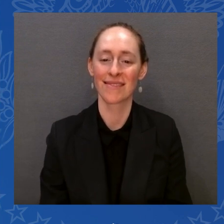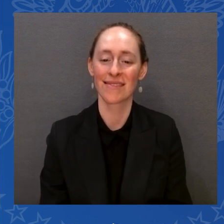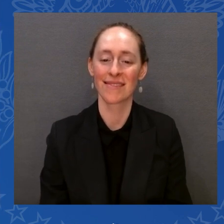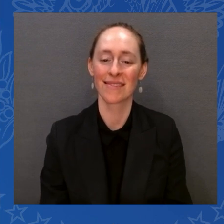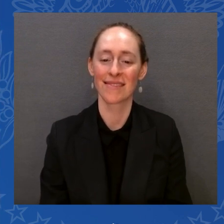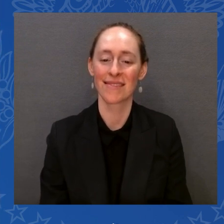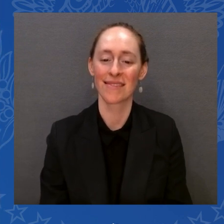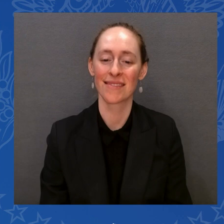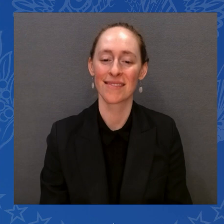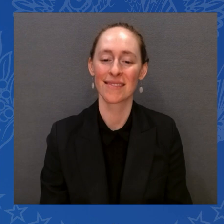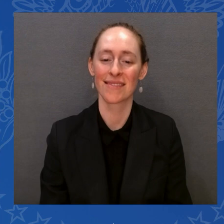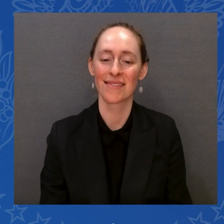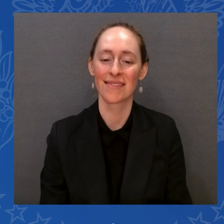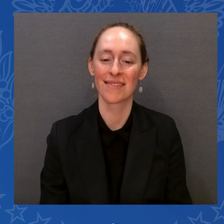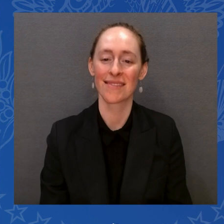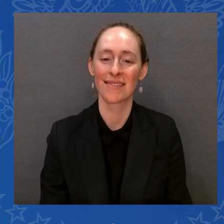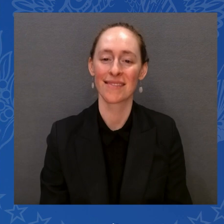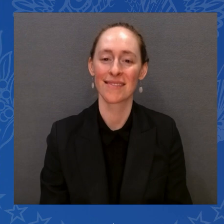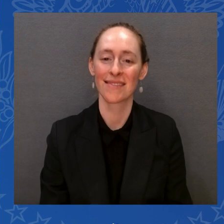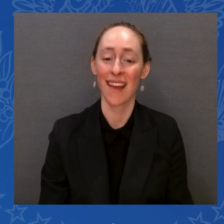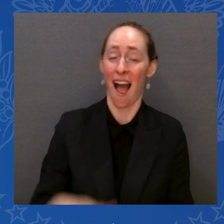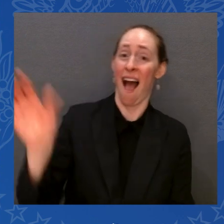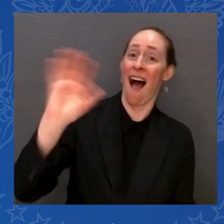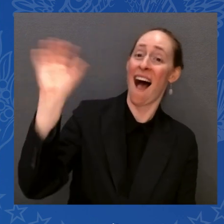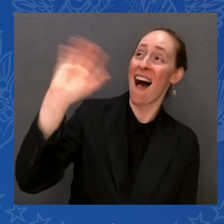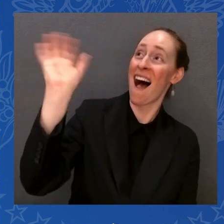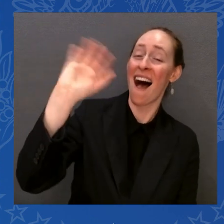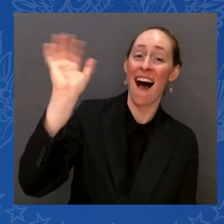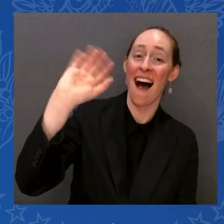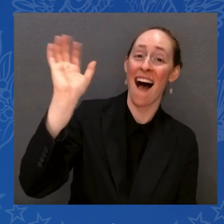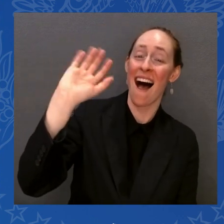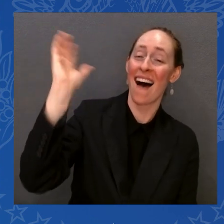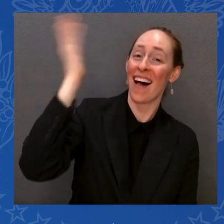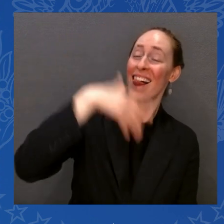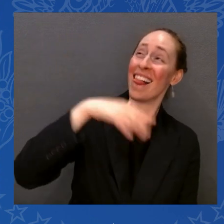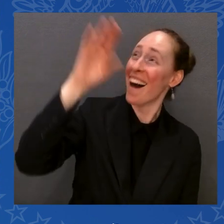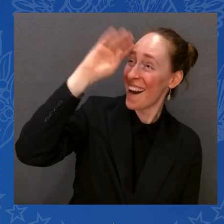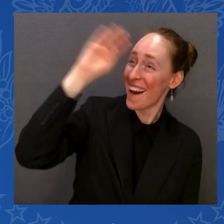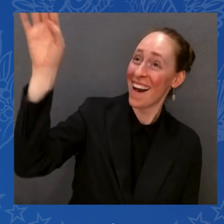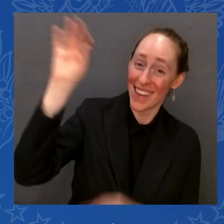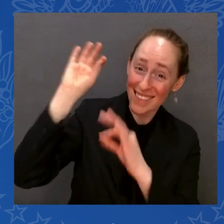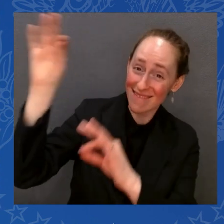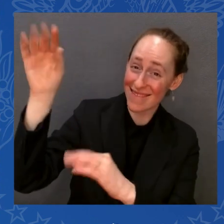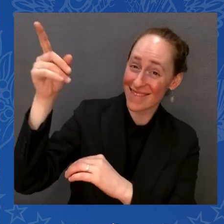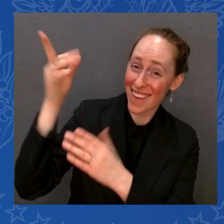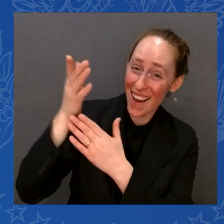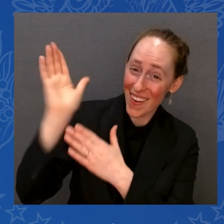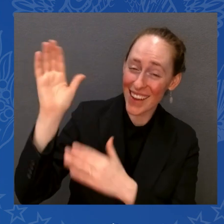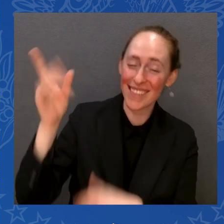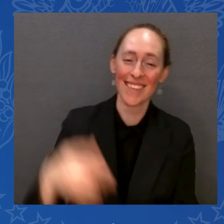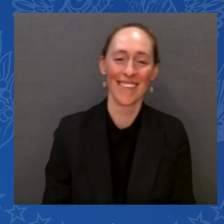Hey, folks. How are you? (Looks at audience on balcony.) Don't jump. Don't jump.